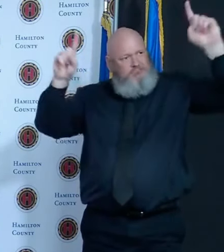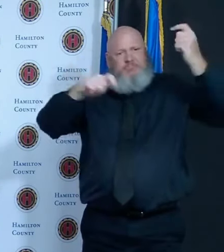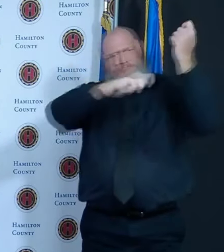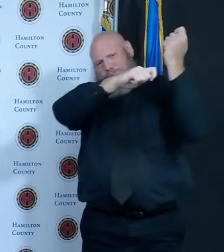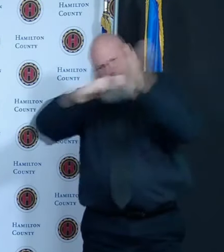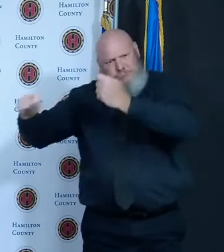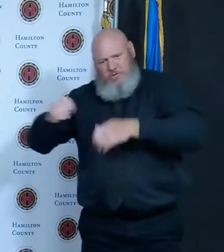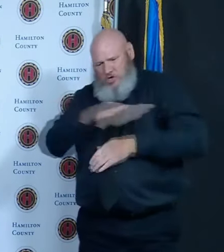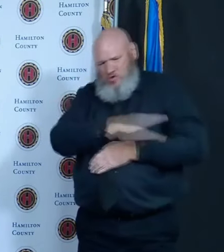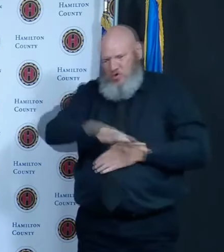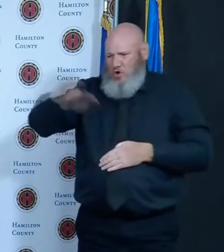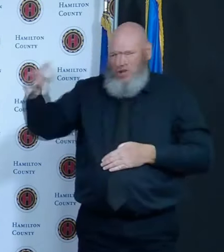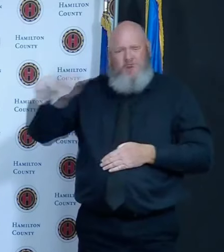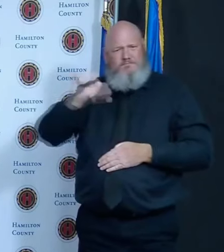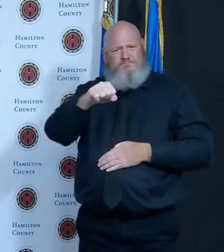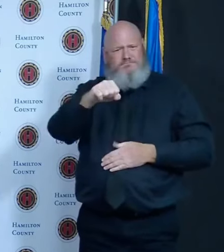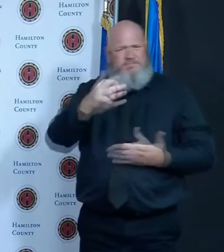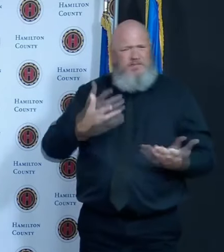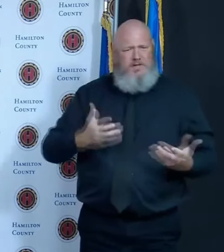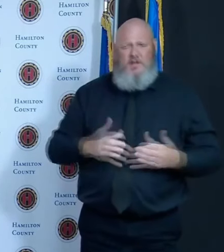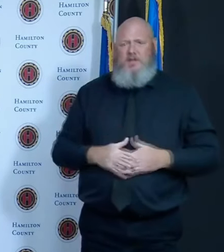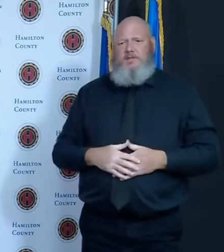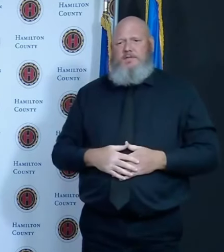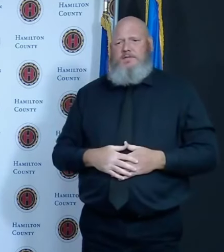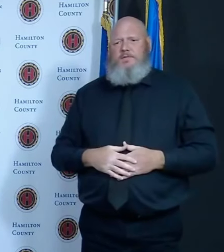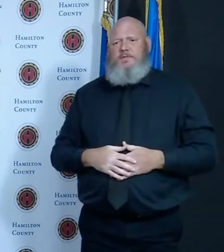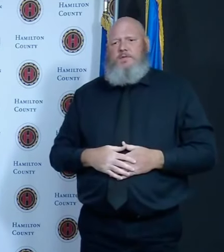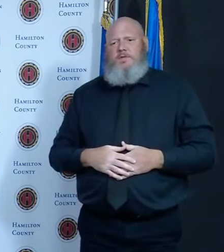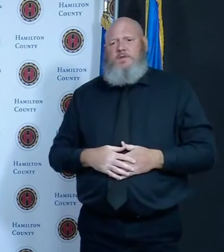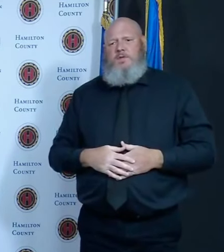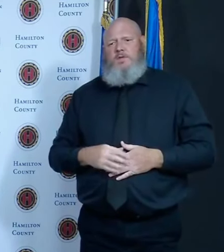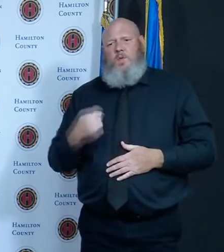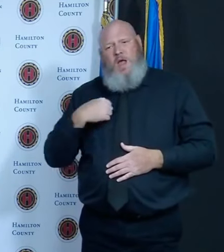perspective to take the advice of the Health Commissioner I feel like the